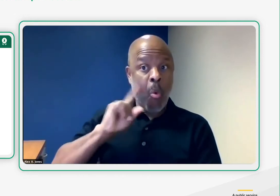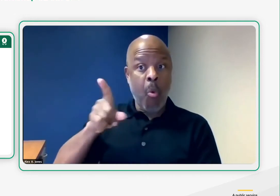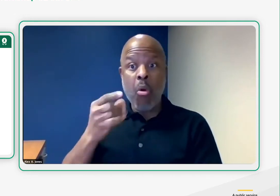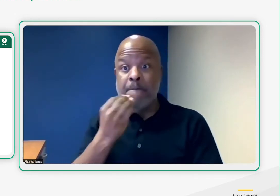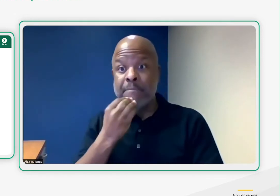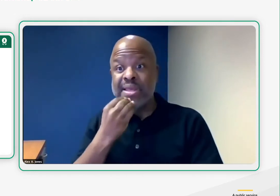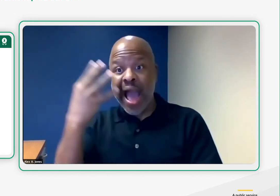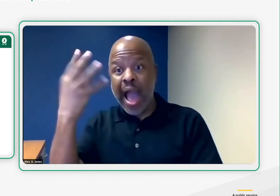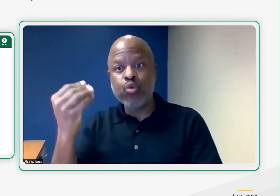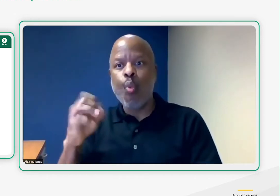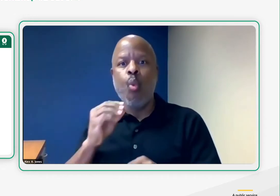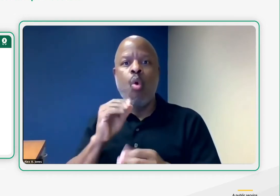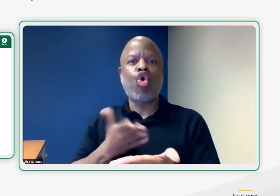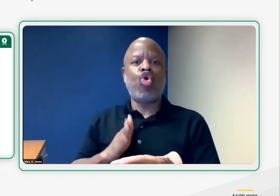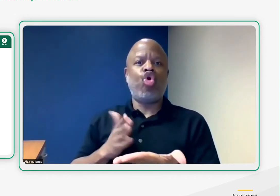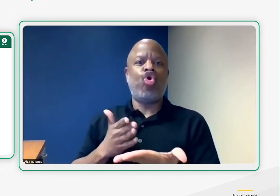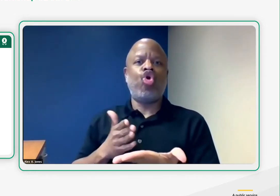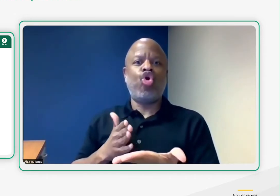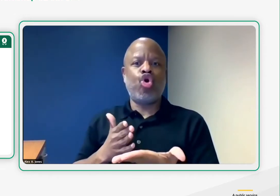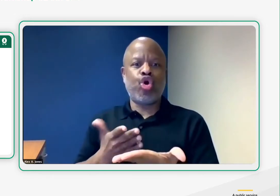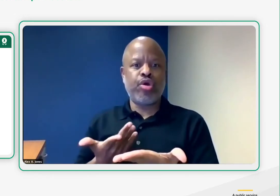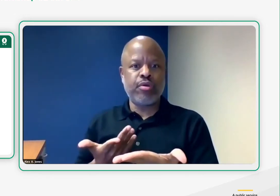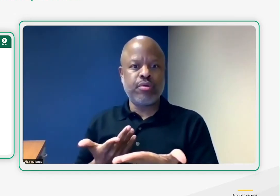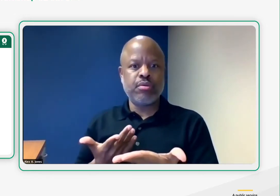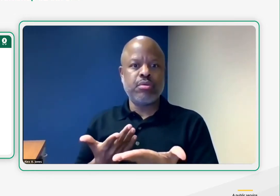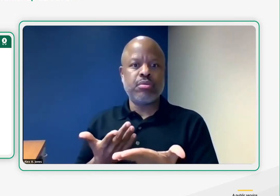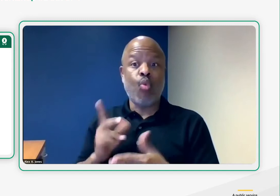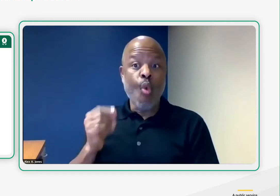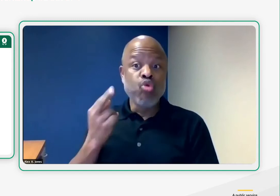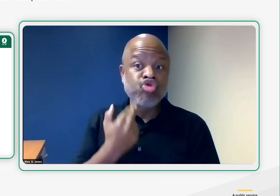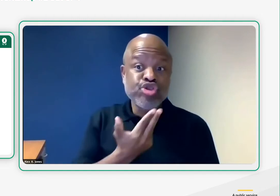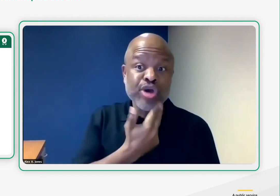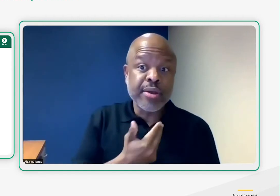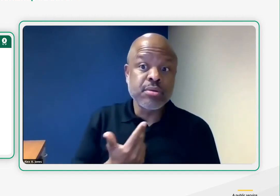Should I order takeout, or should I cook at home? Should I go to a restaurant?